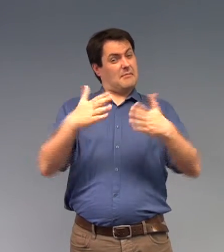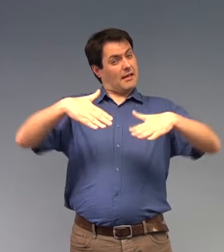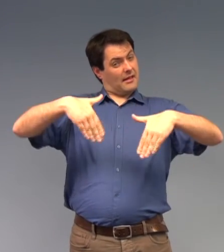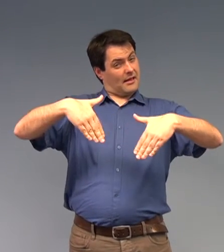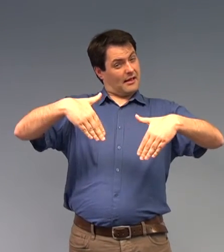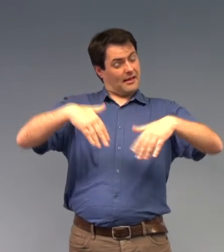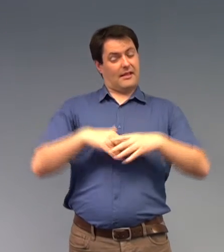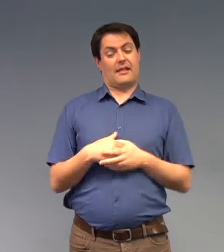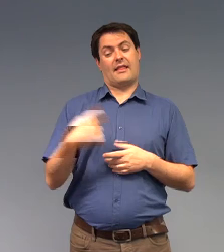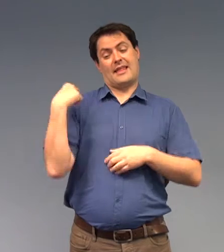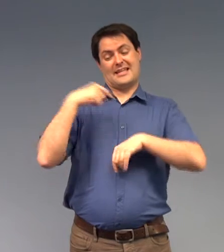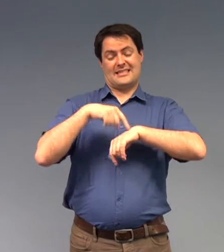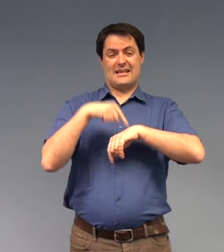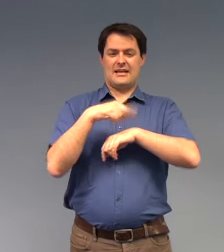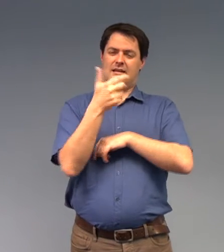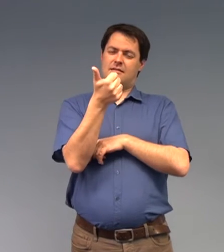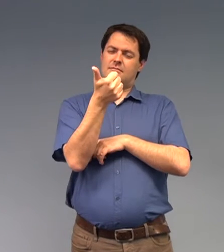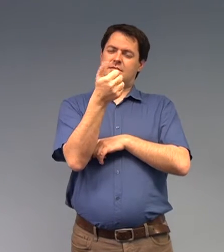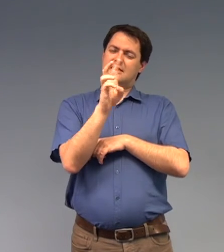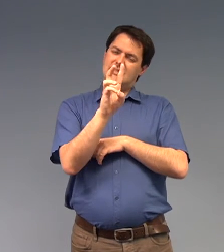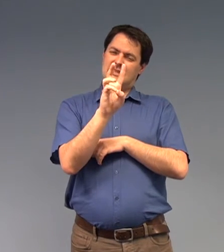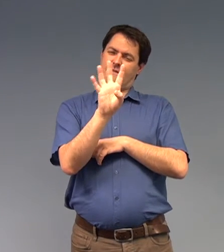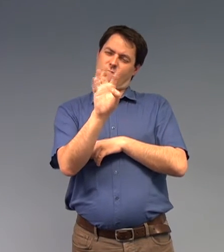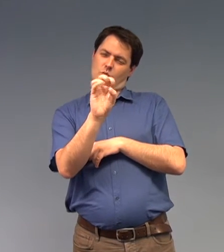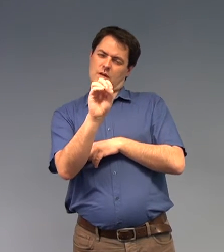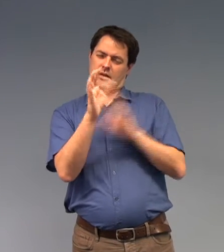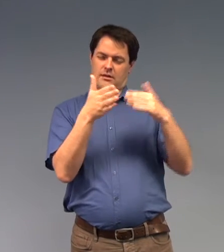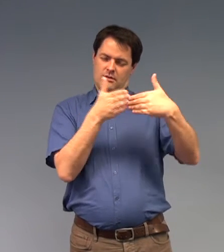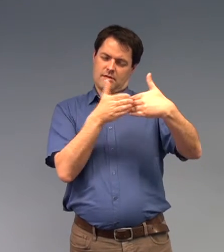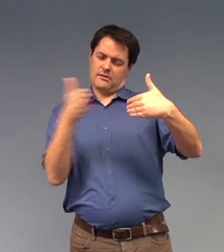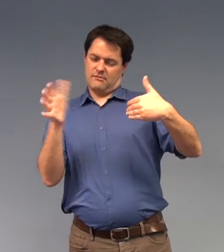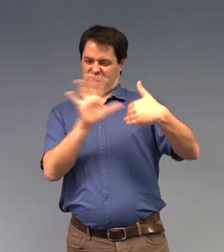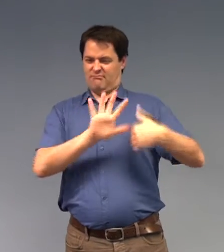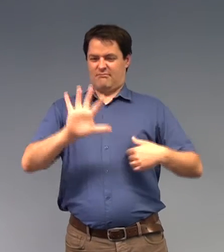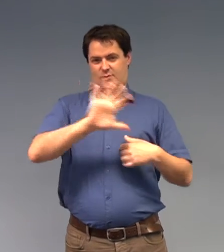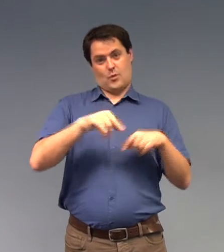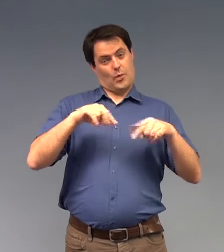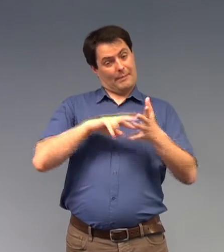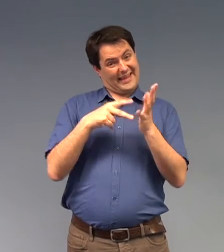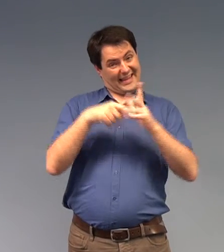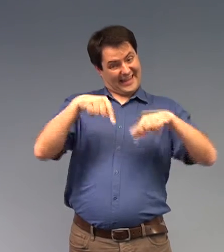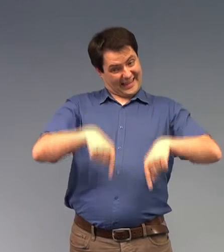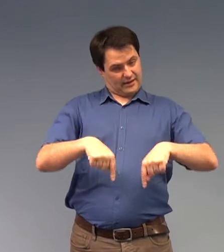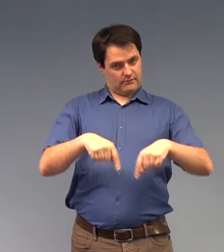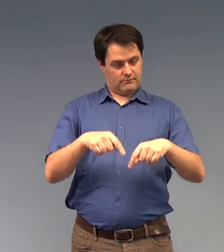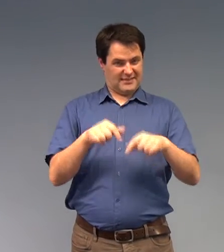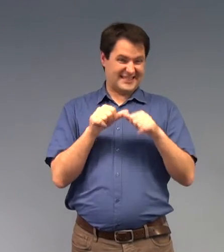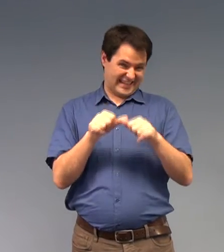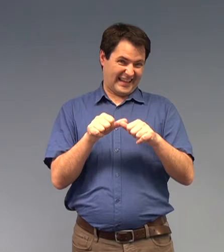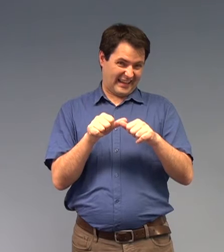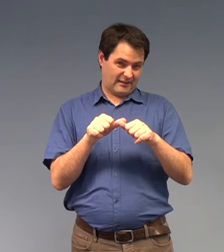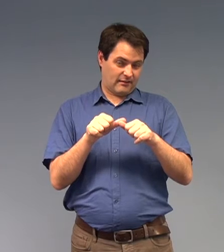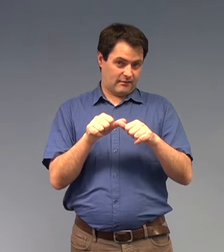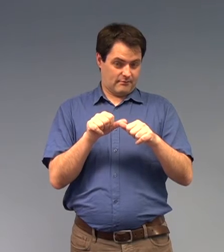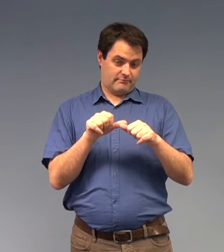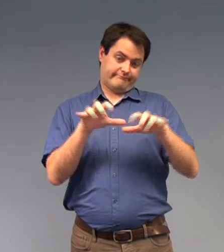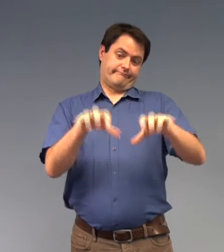before America was the United States. So, I'm talking about 1640 which at that time,